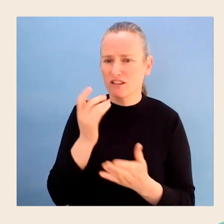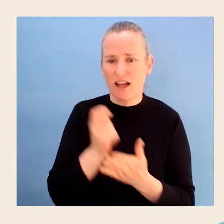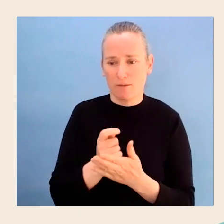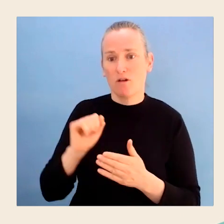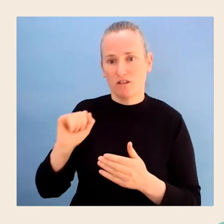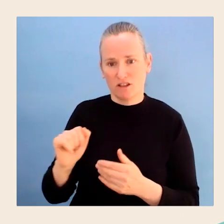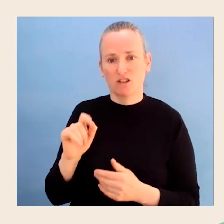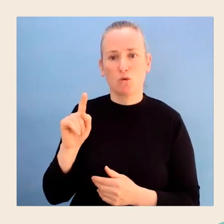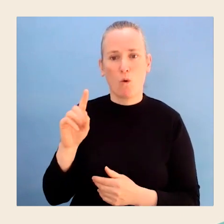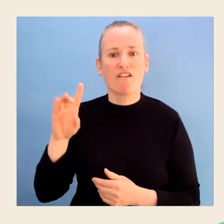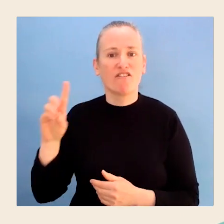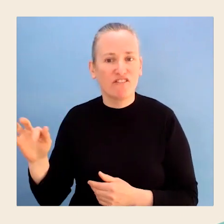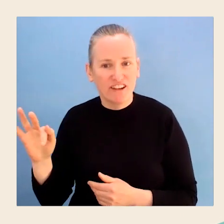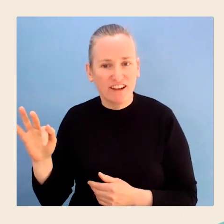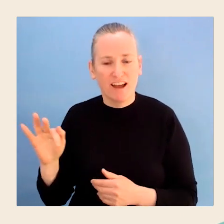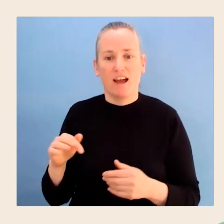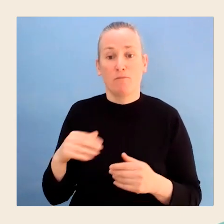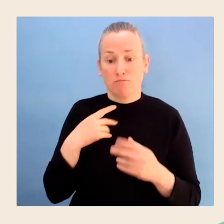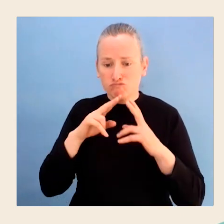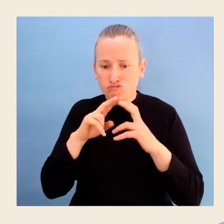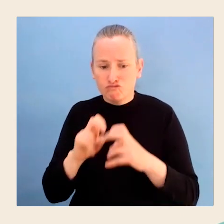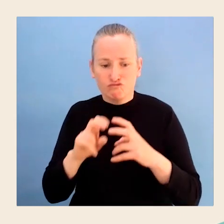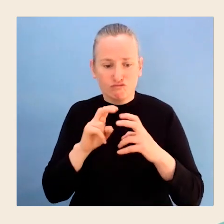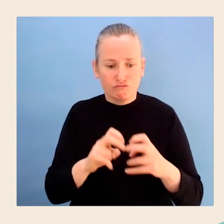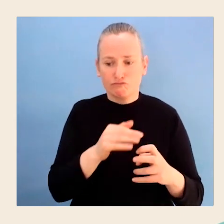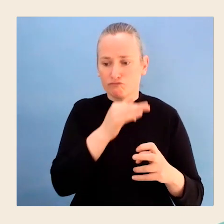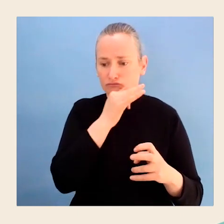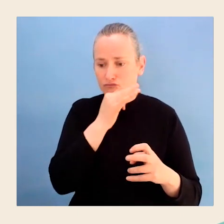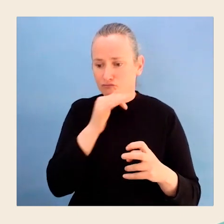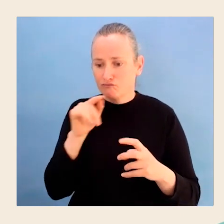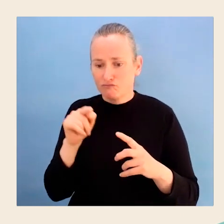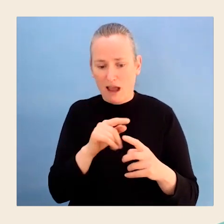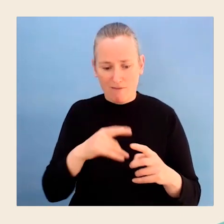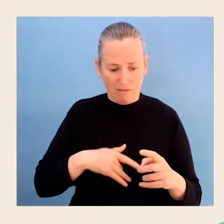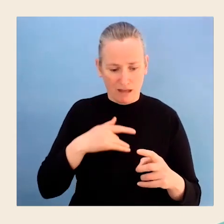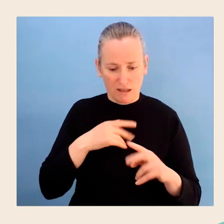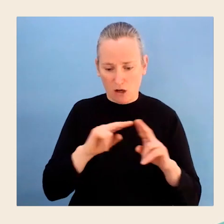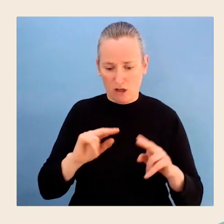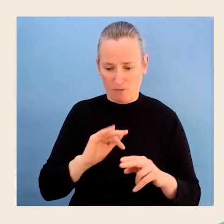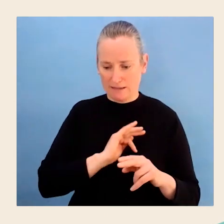that I actually found this. And I felt kind of, not just for myself and my own sense of discovery,